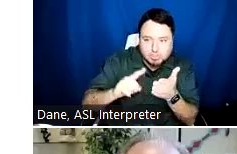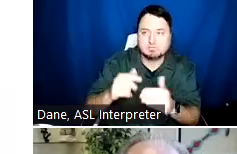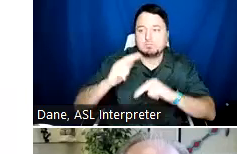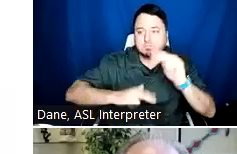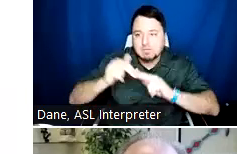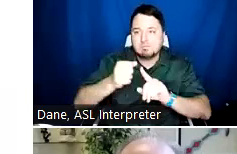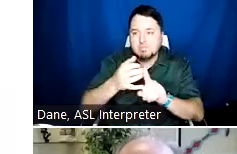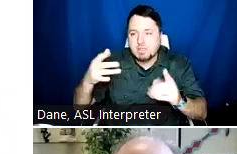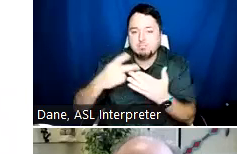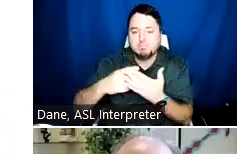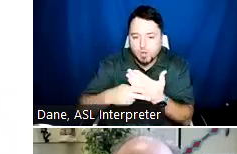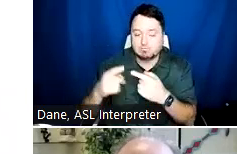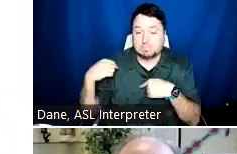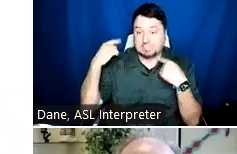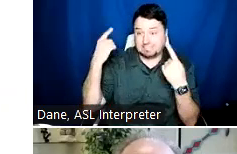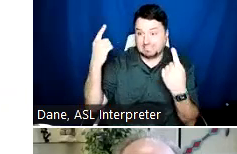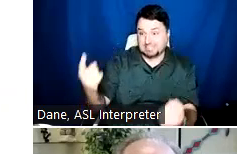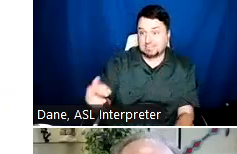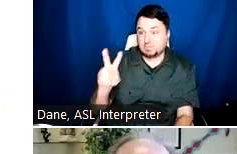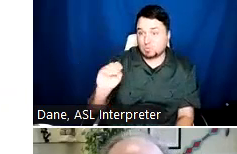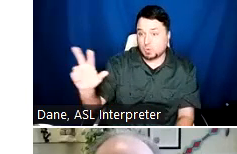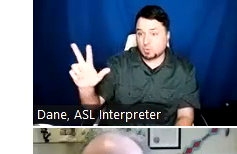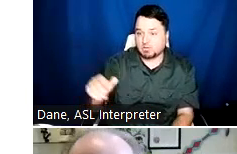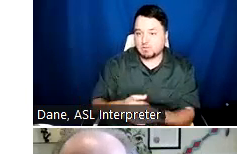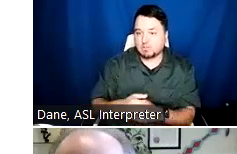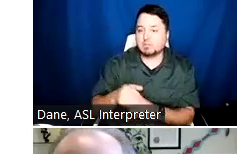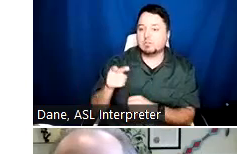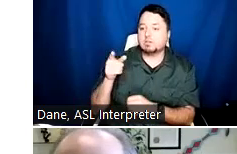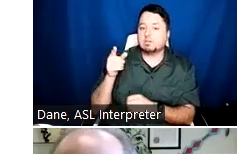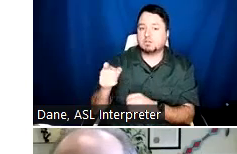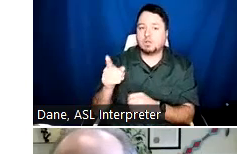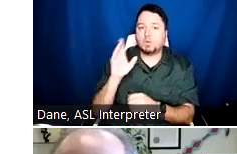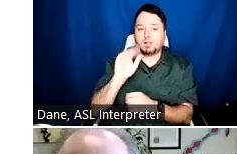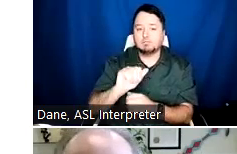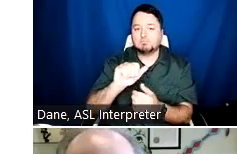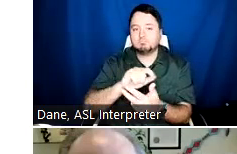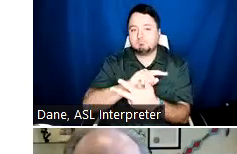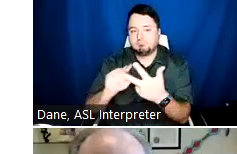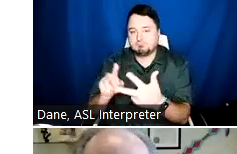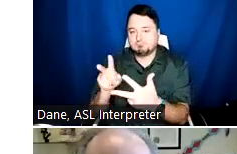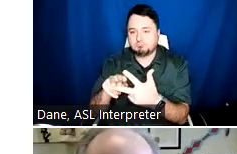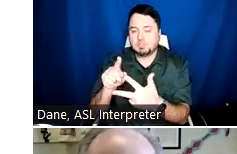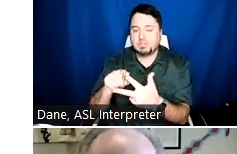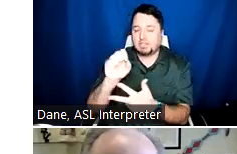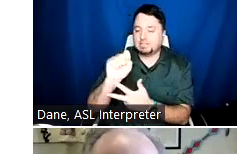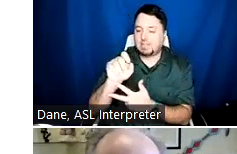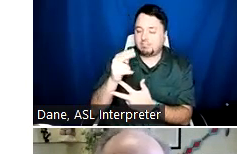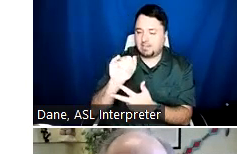programs since 2003. Christy will be joined by Miss Stephanie Cote, Stephanie is a Senior